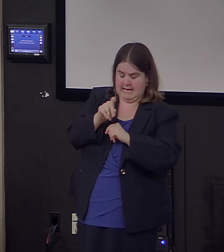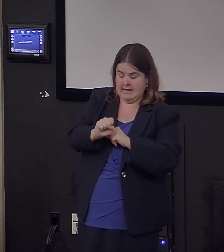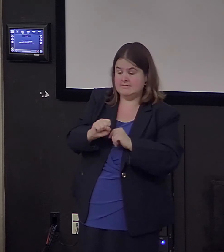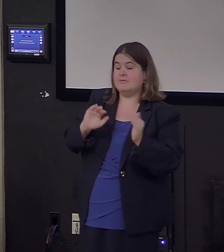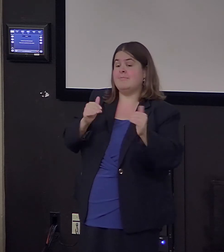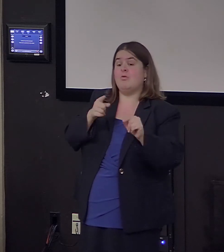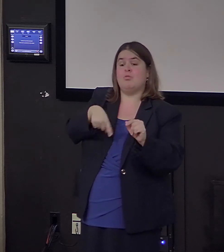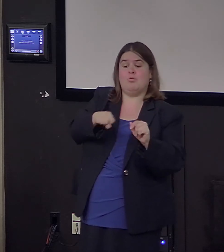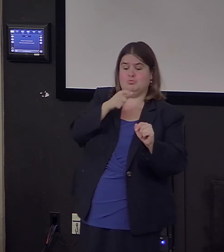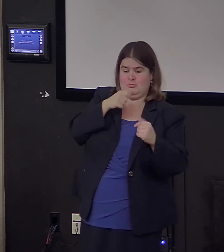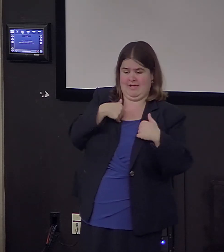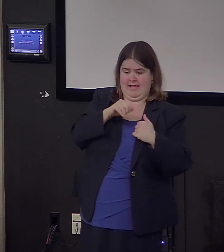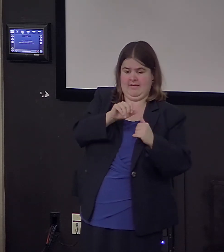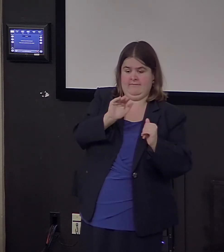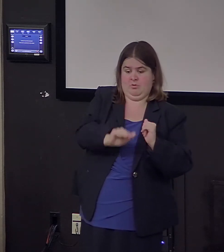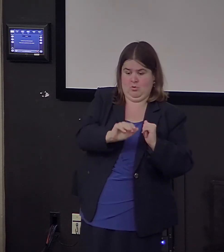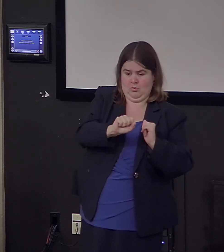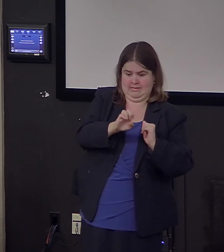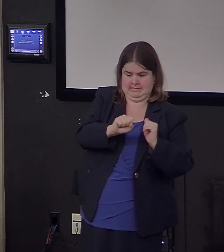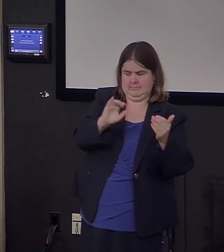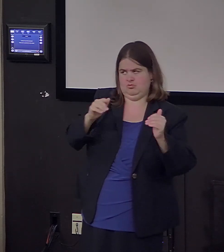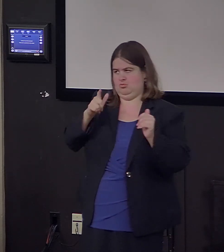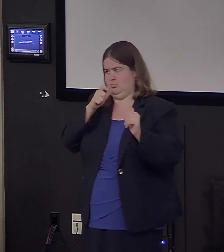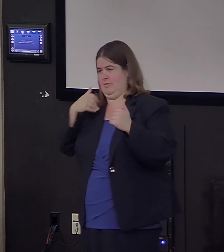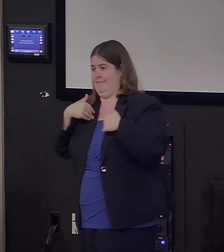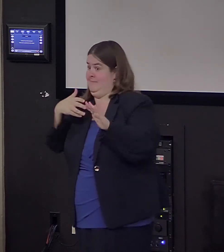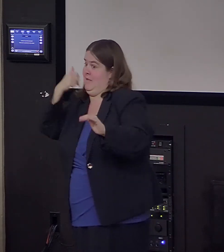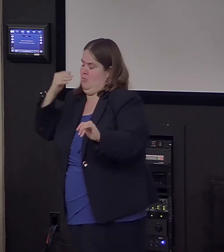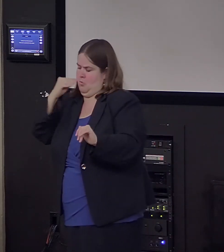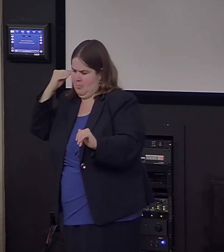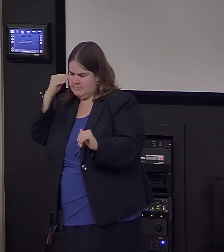from better homes they found that performance was the same.